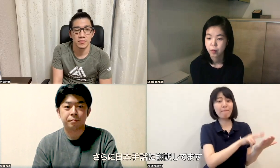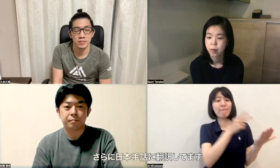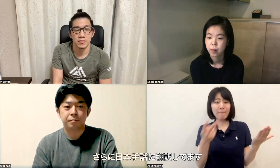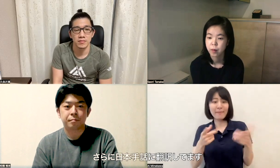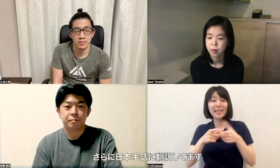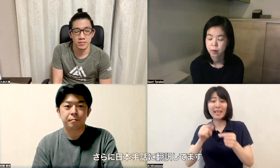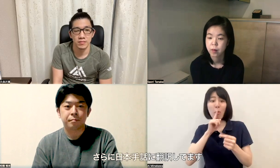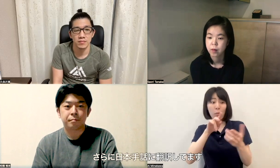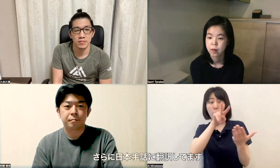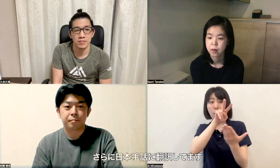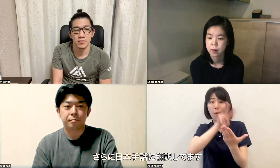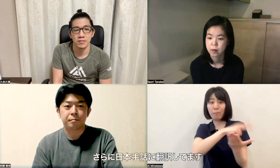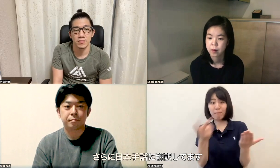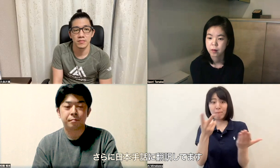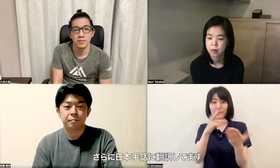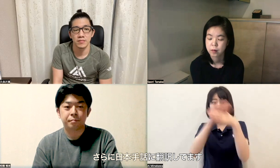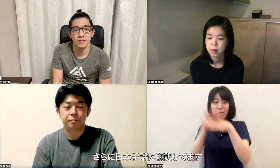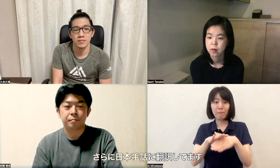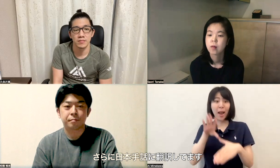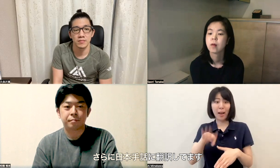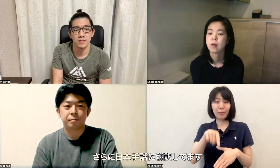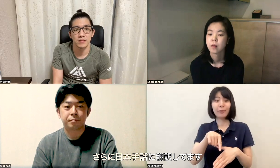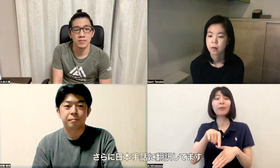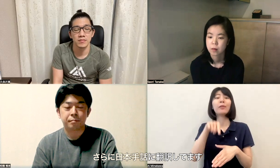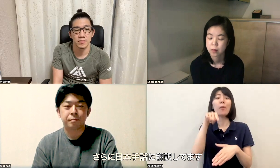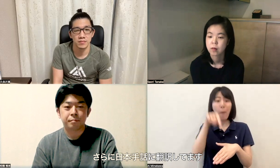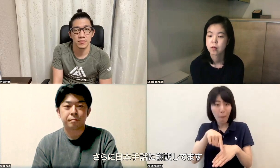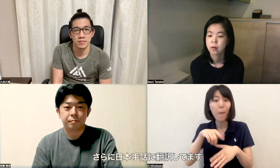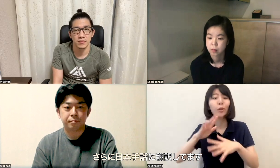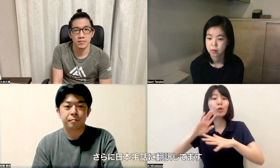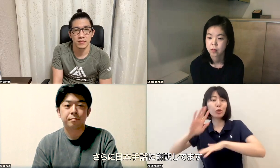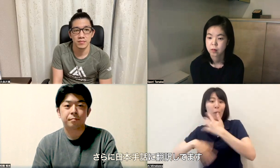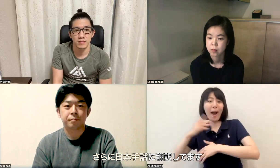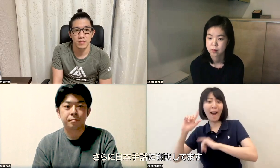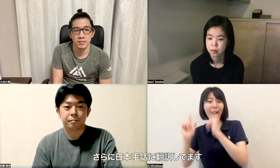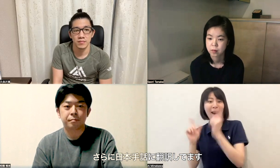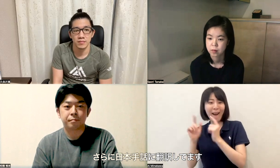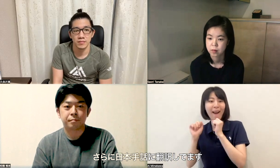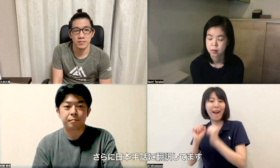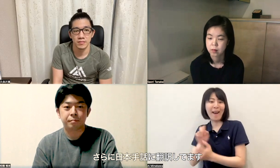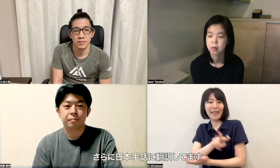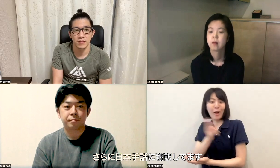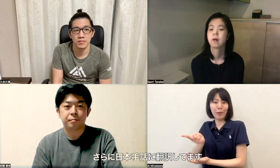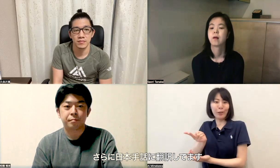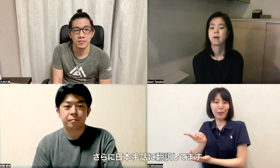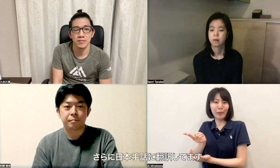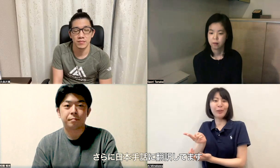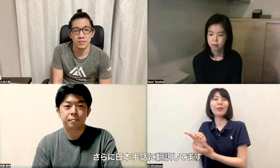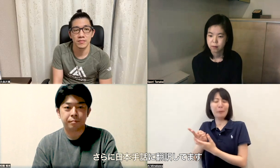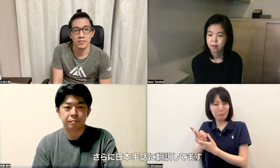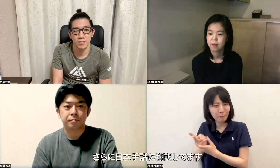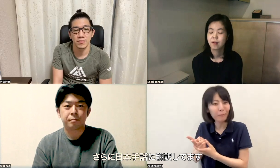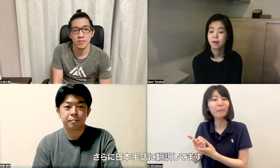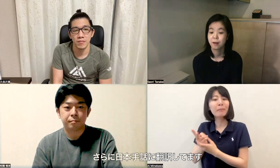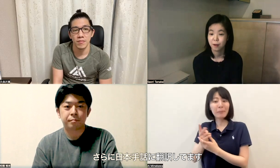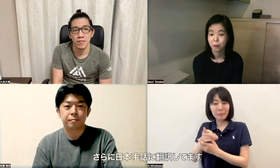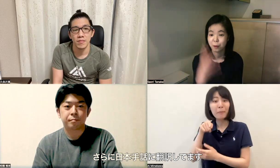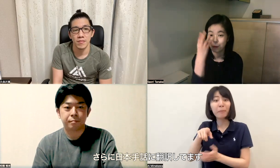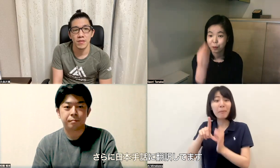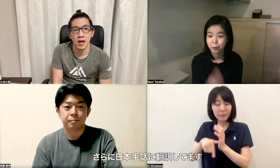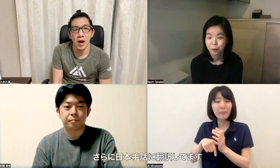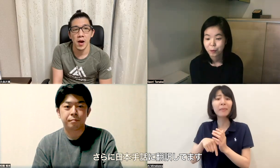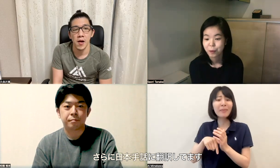into JSL.